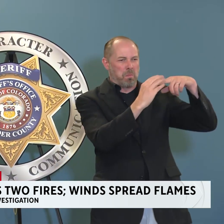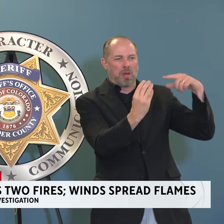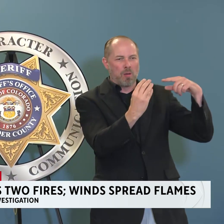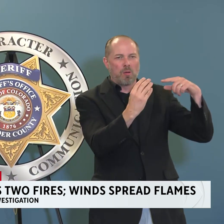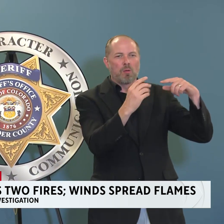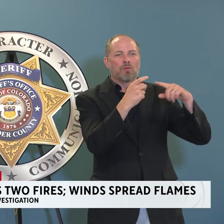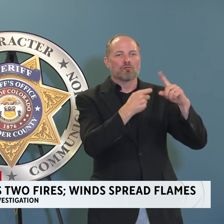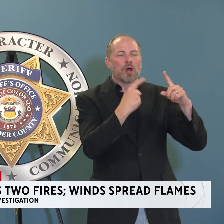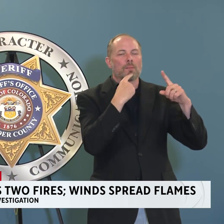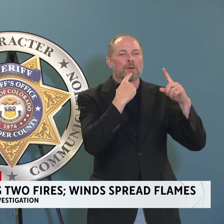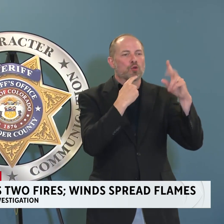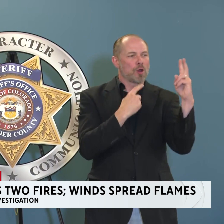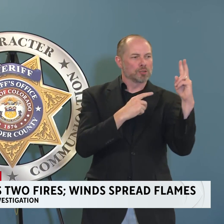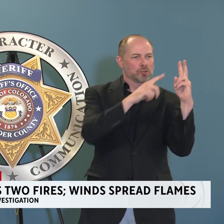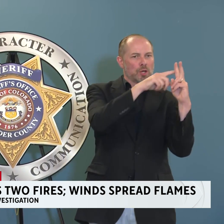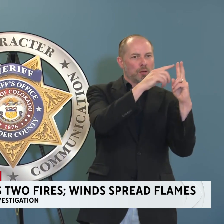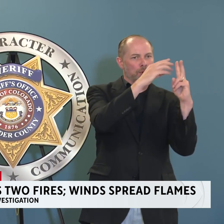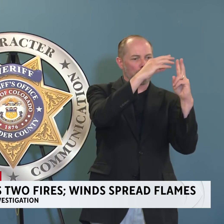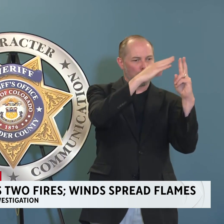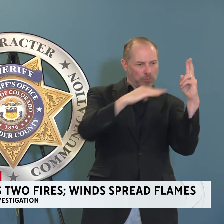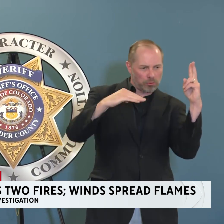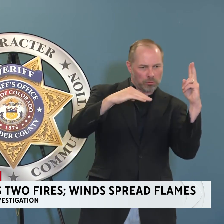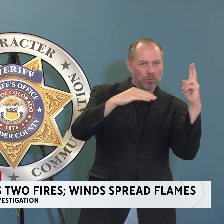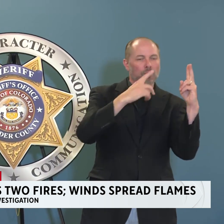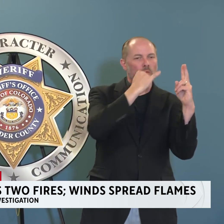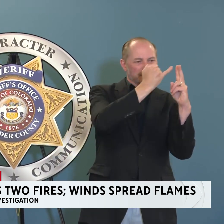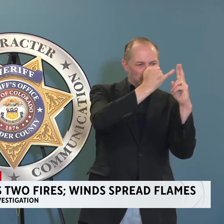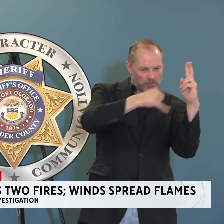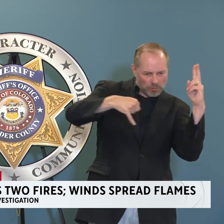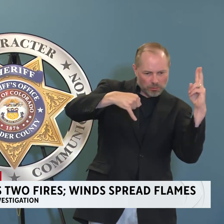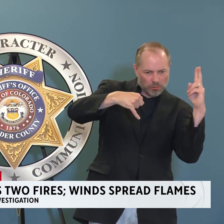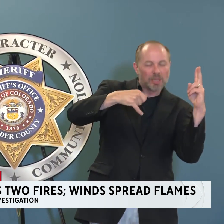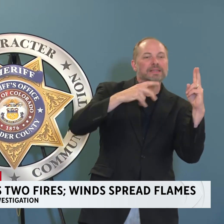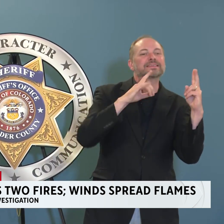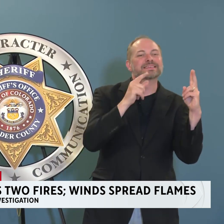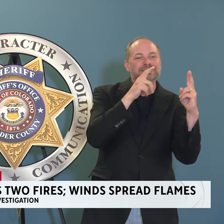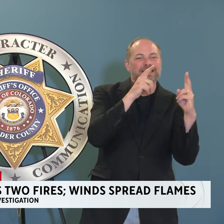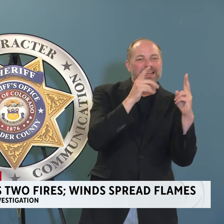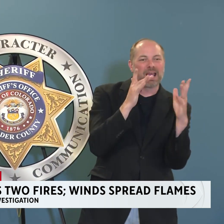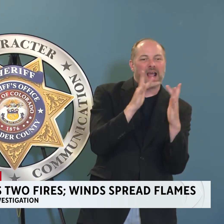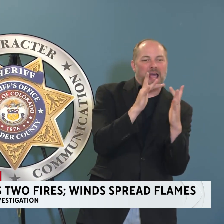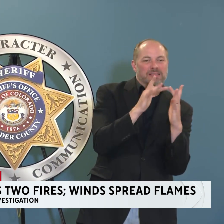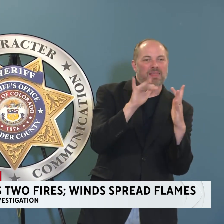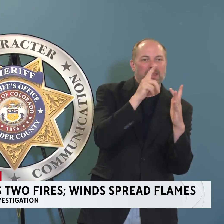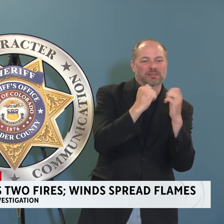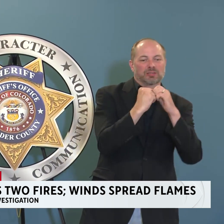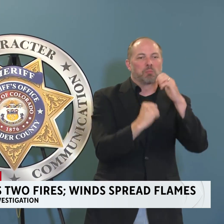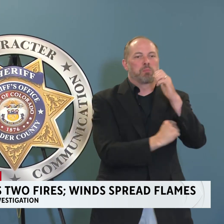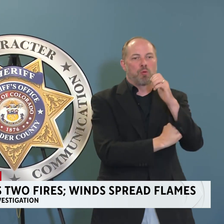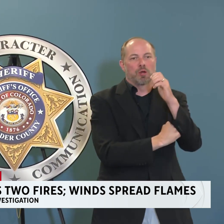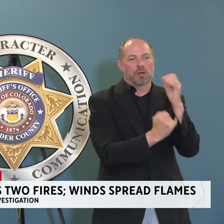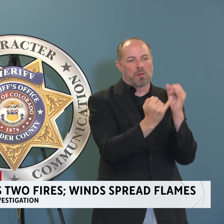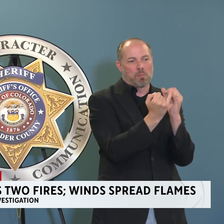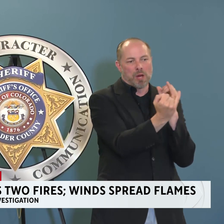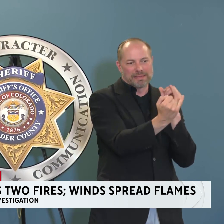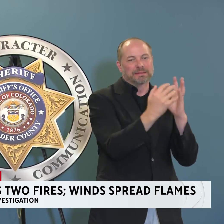AN EXCEL ENERGY POWERLINE. A CLOSE EXAMINATION OF THE POWER ONE OF THE POWERLINES HAD BECOME UNMOORED FROM A CROSS